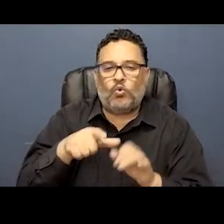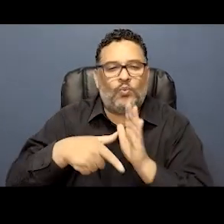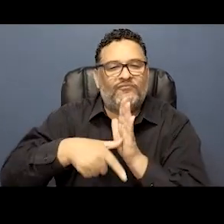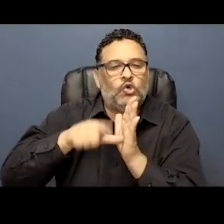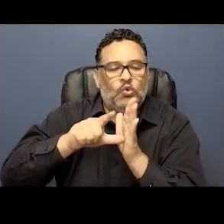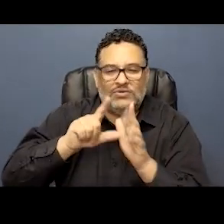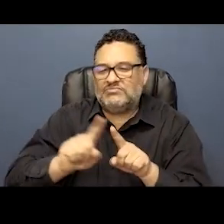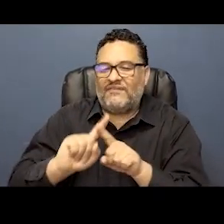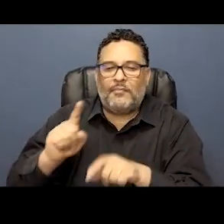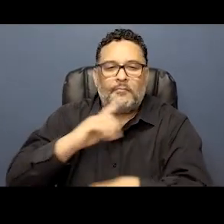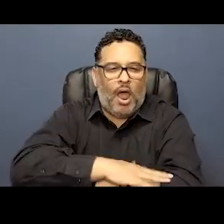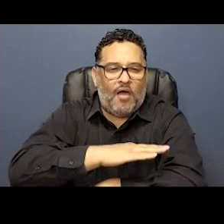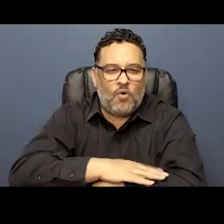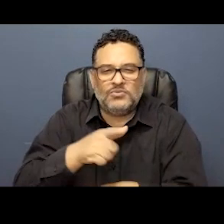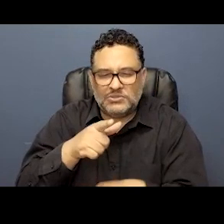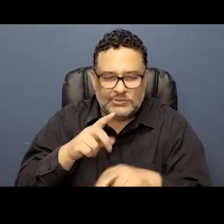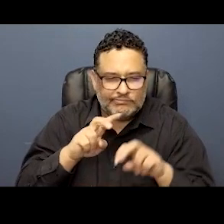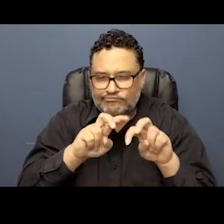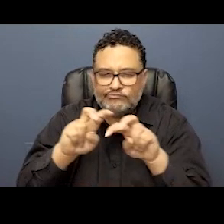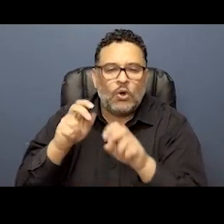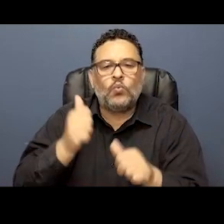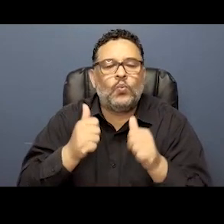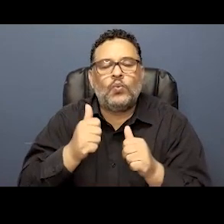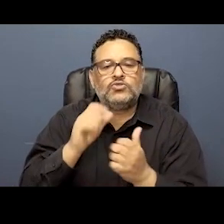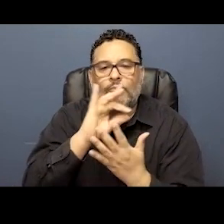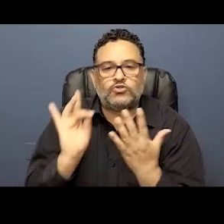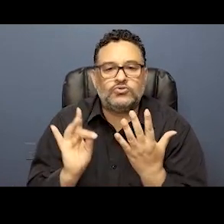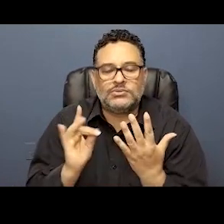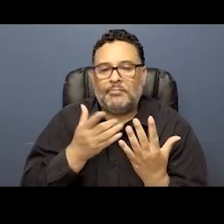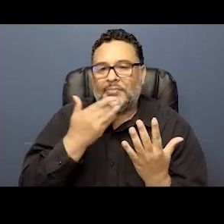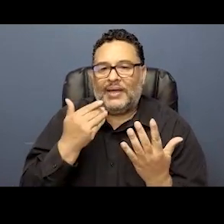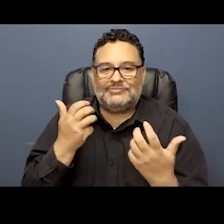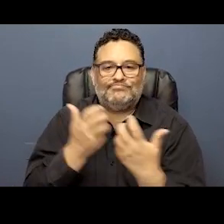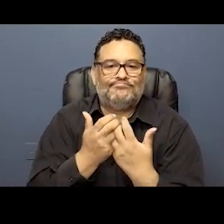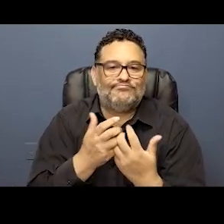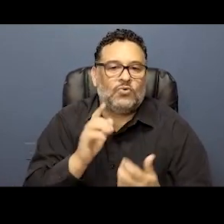evaluate which option will best meet your learners’ needs and accommodate